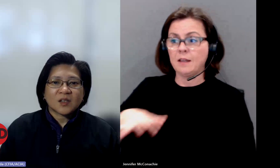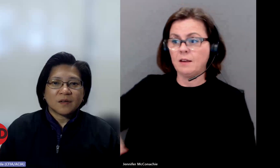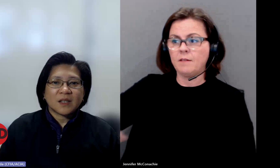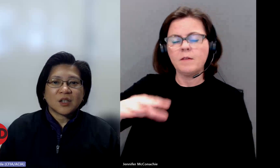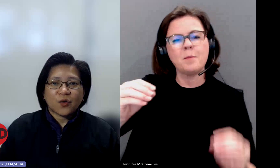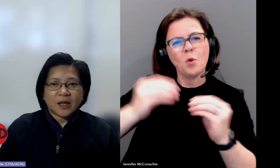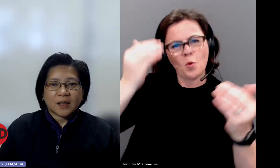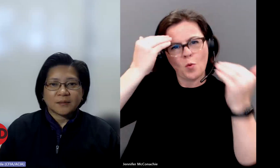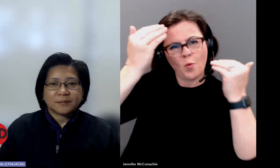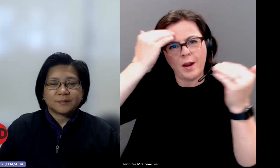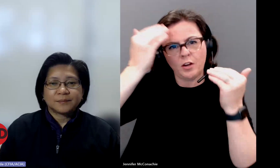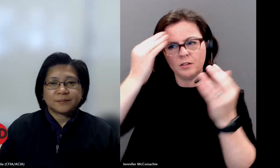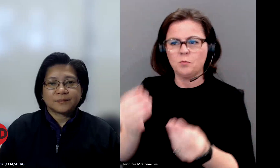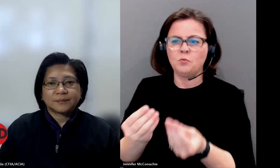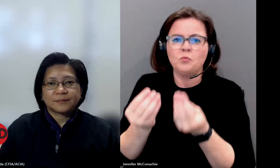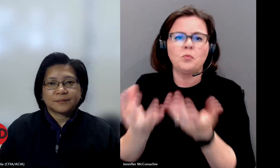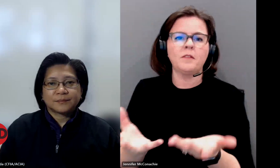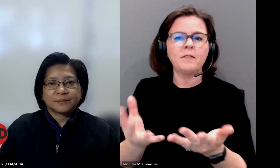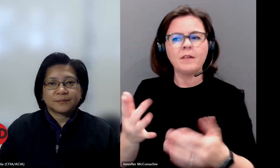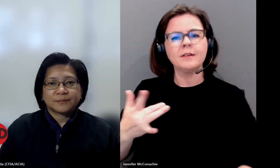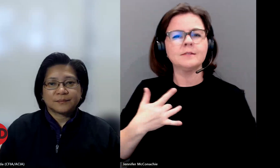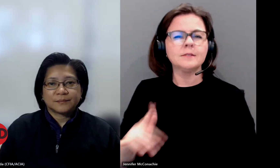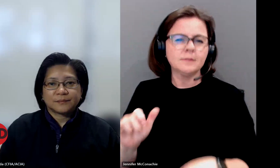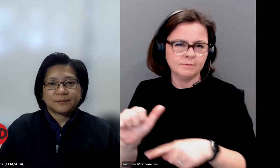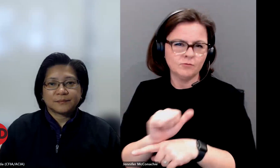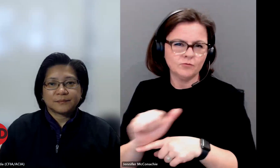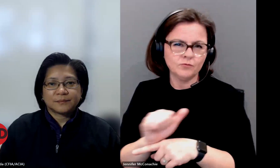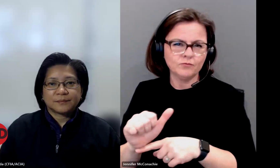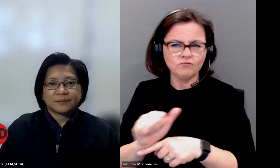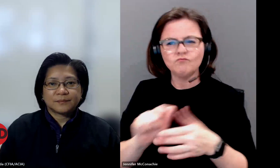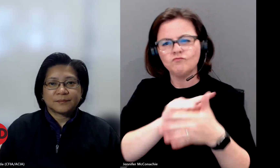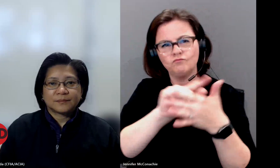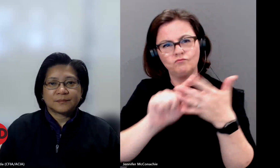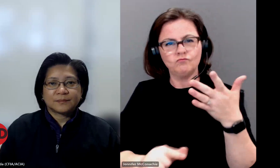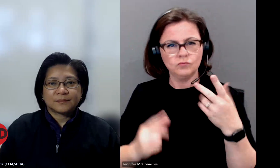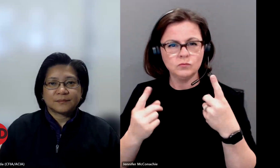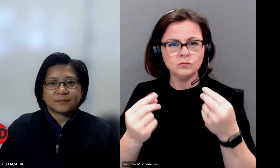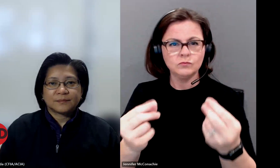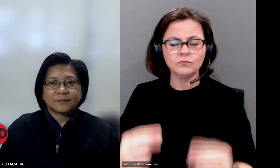by receiving sensitivity training.